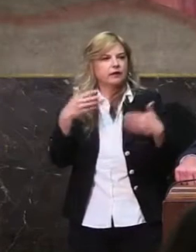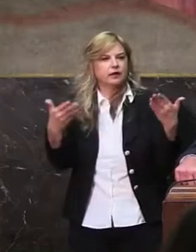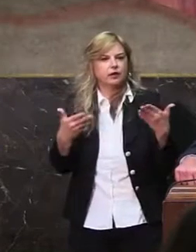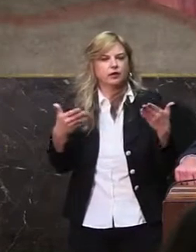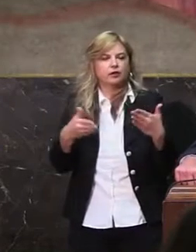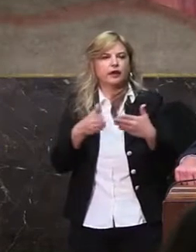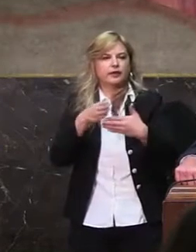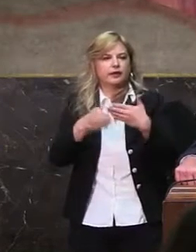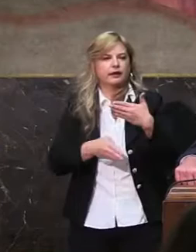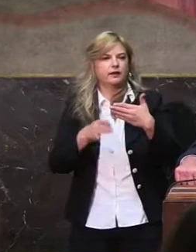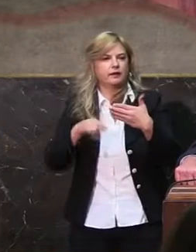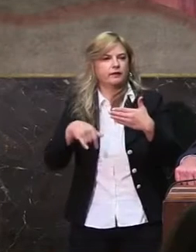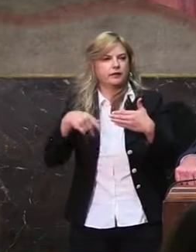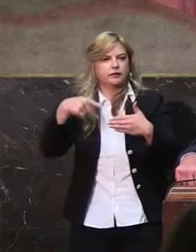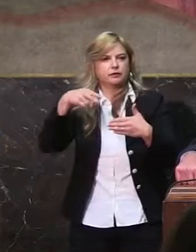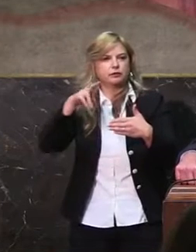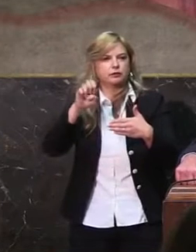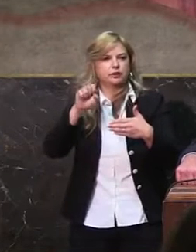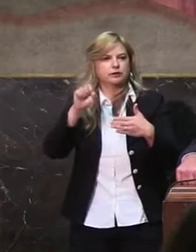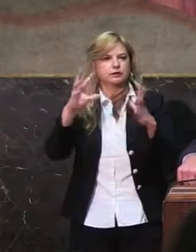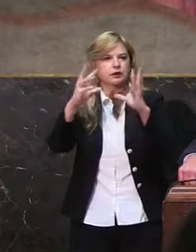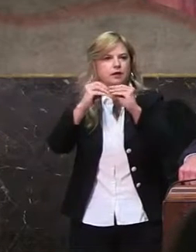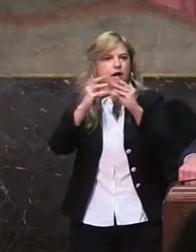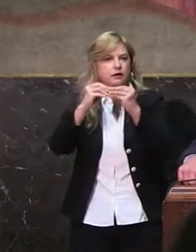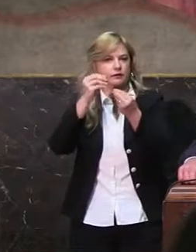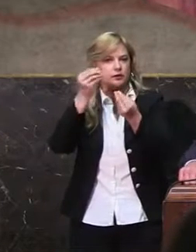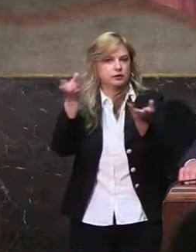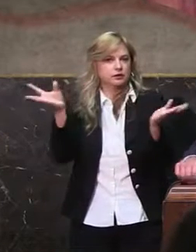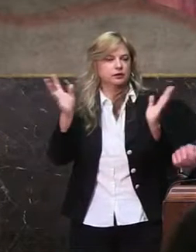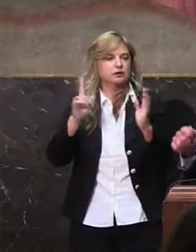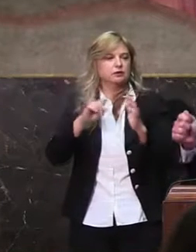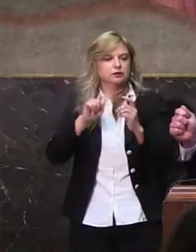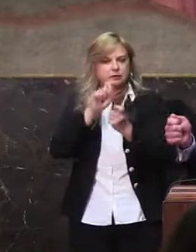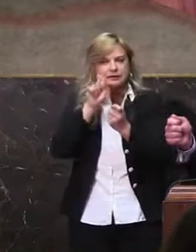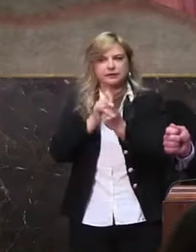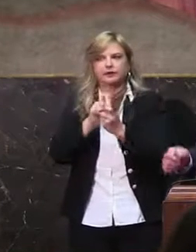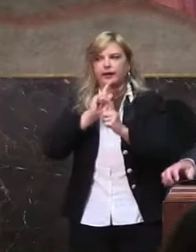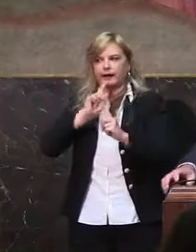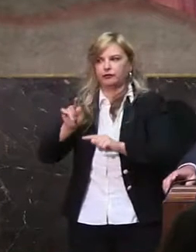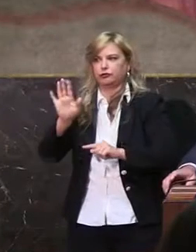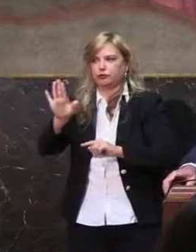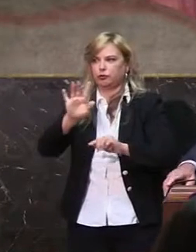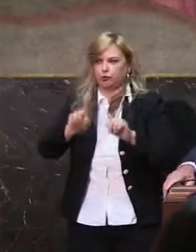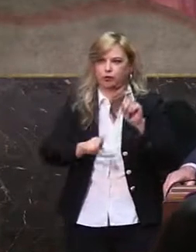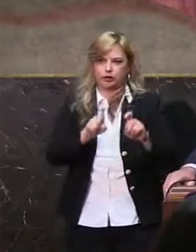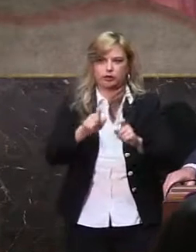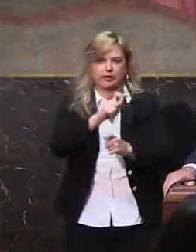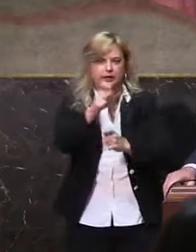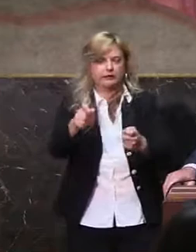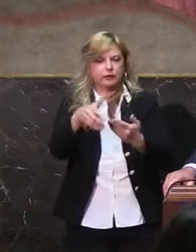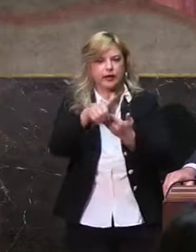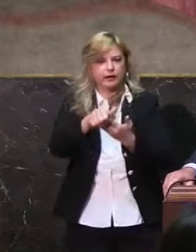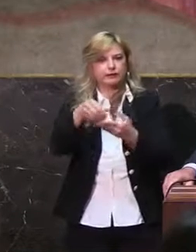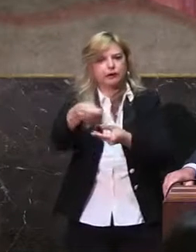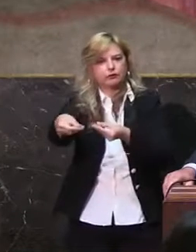of the press conference to specifically answer detailed questions and giving handouts that contain a lot of detailed